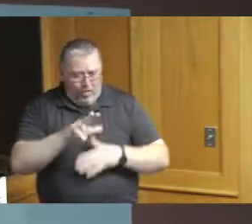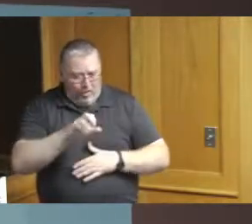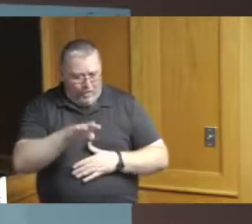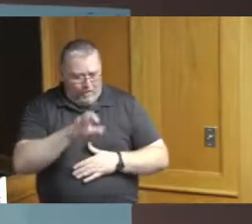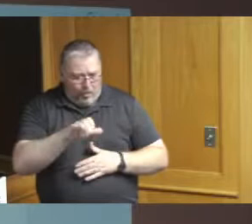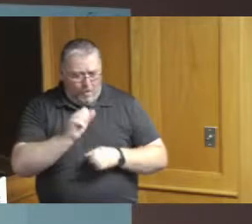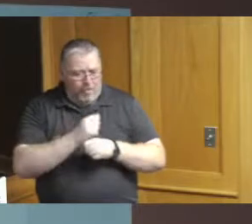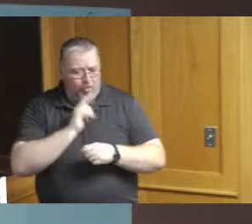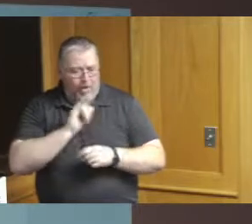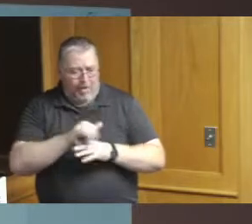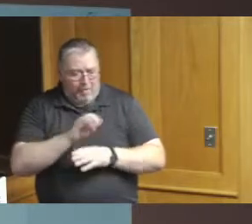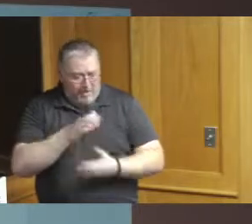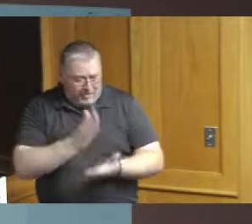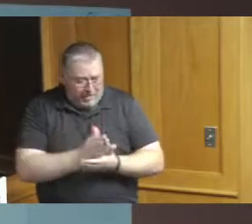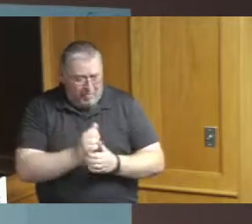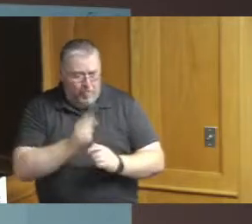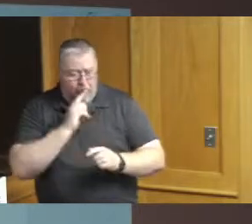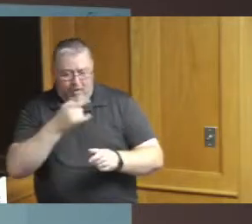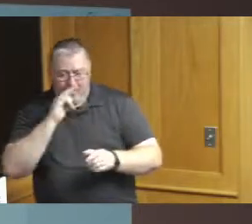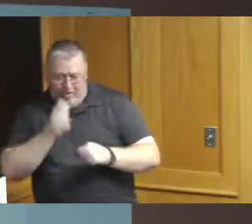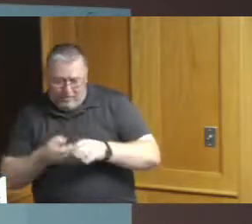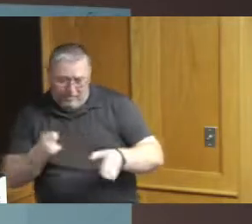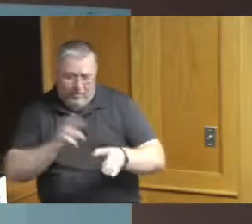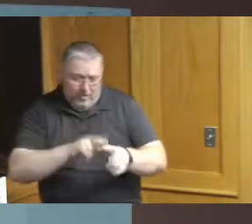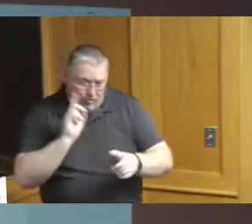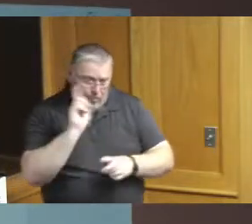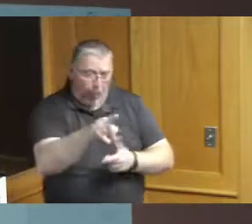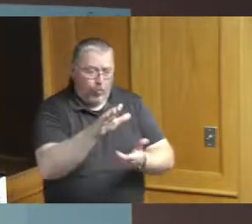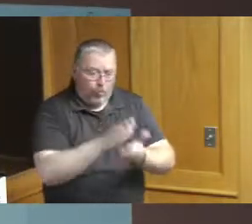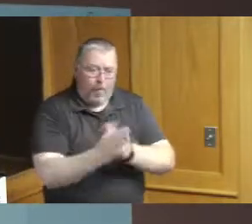that they can get to school and they can get home so that's where the plan for